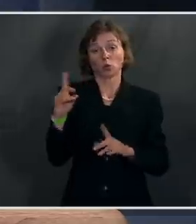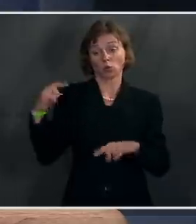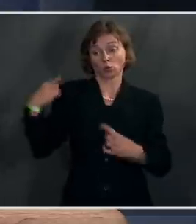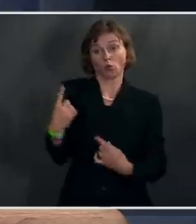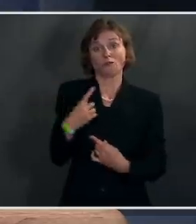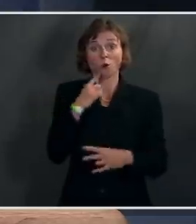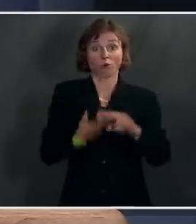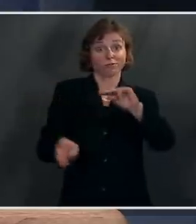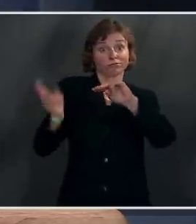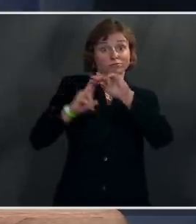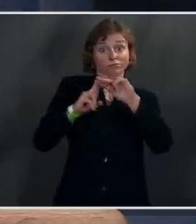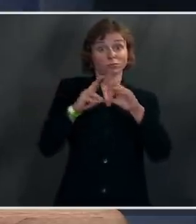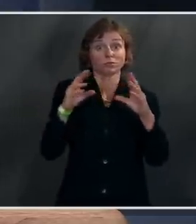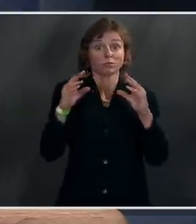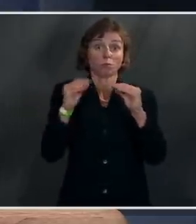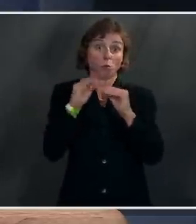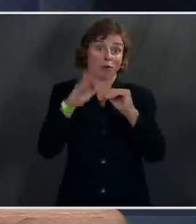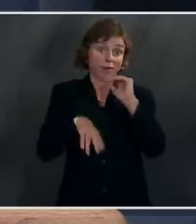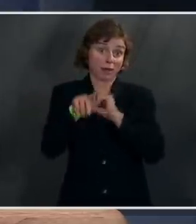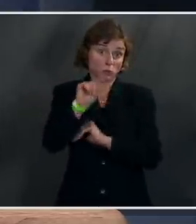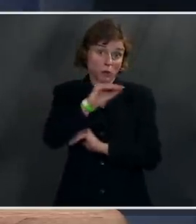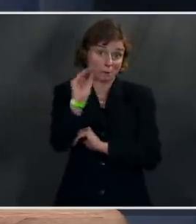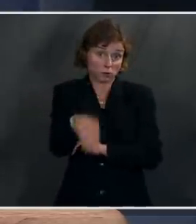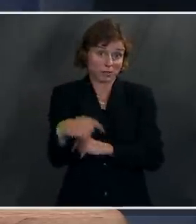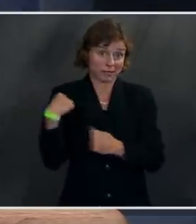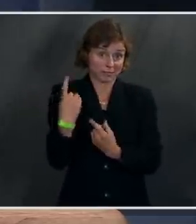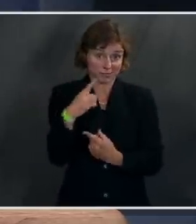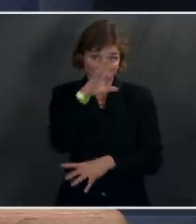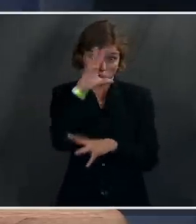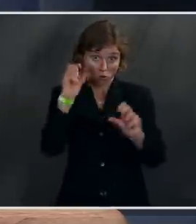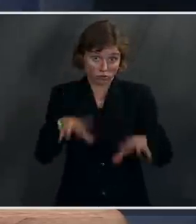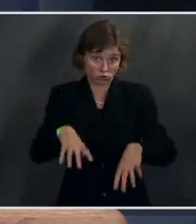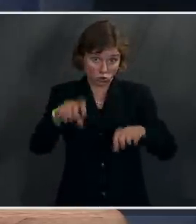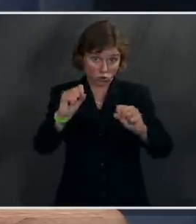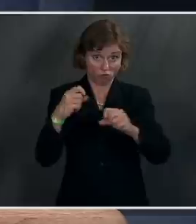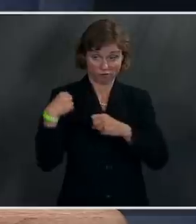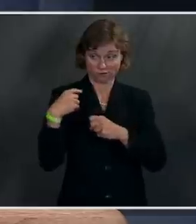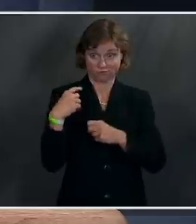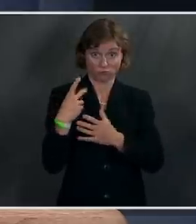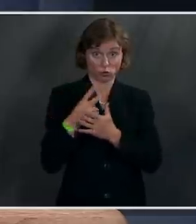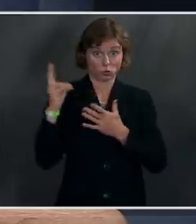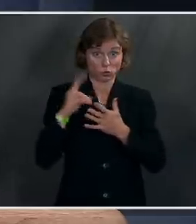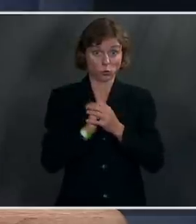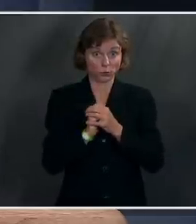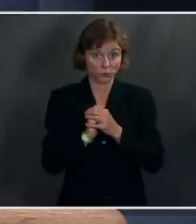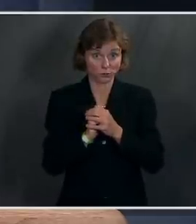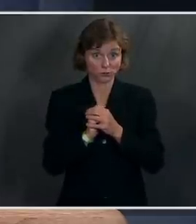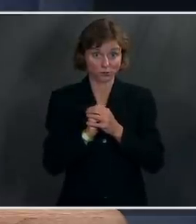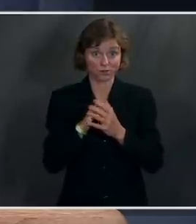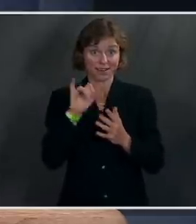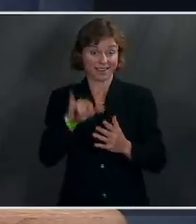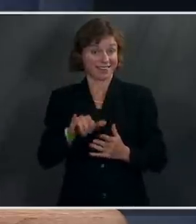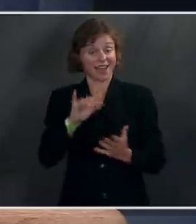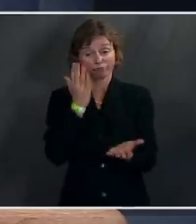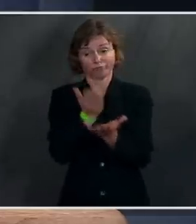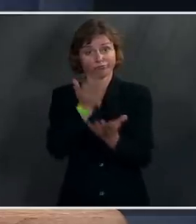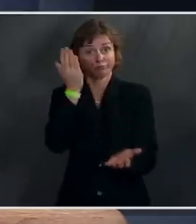since the president took office just about two weeks ago. These actions speak to the daily work we are doing to mount the coordinated federal pandemic